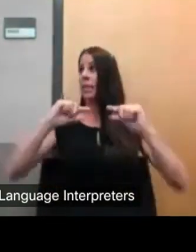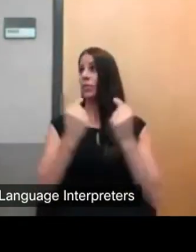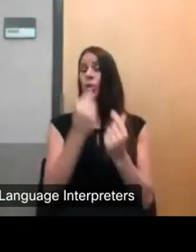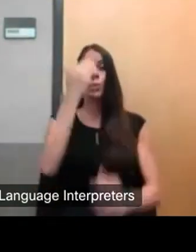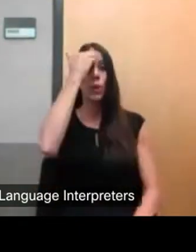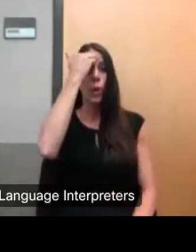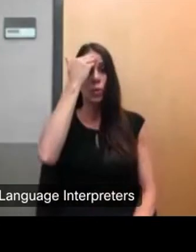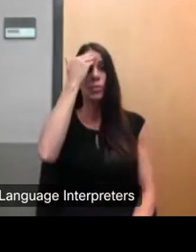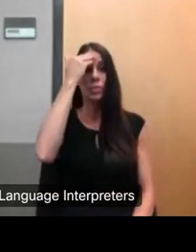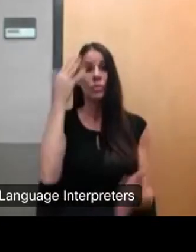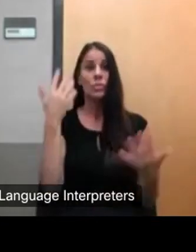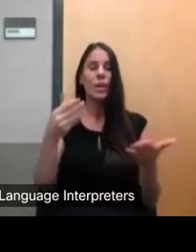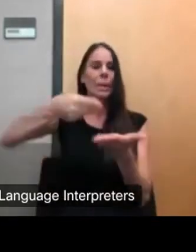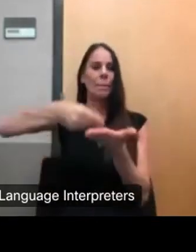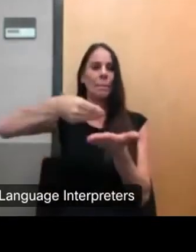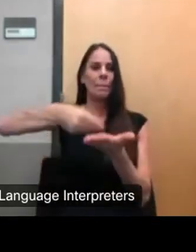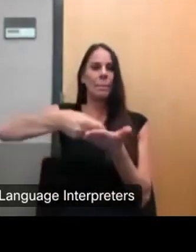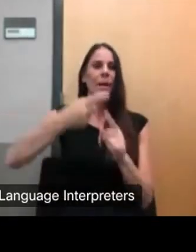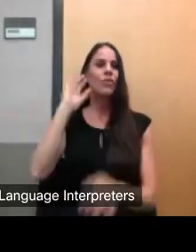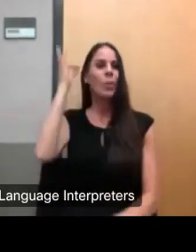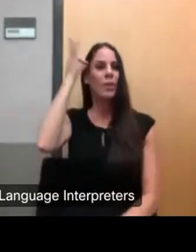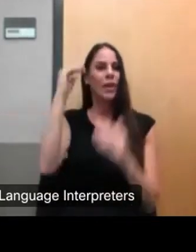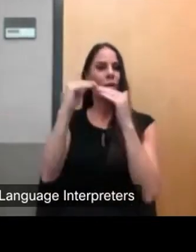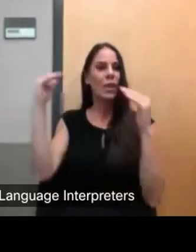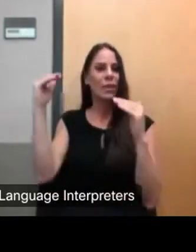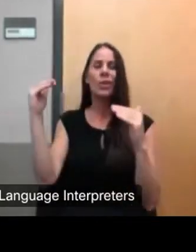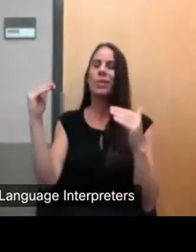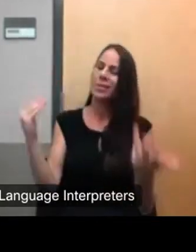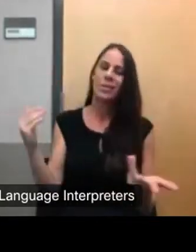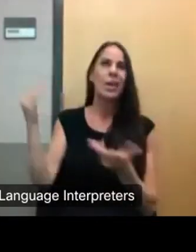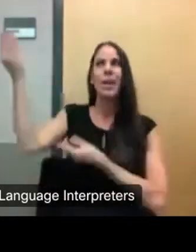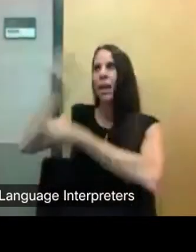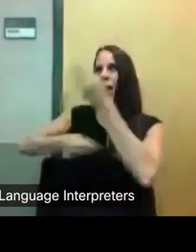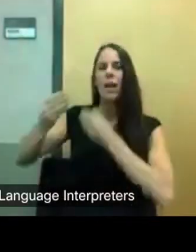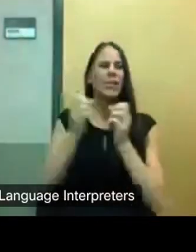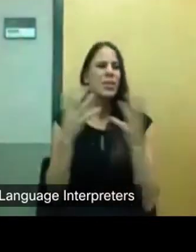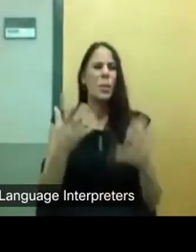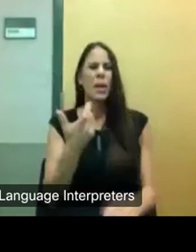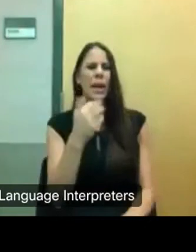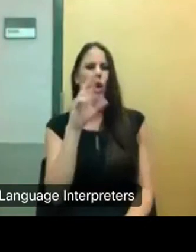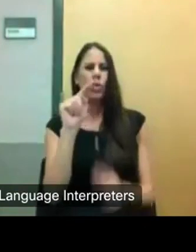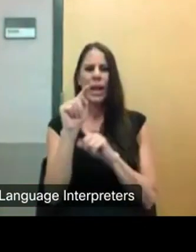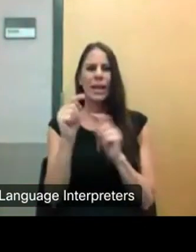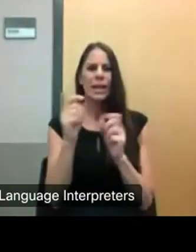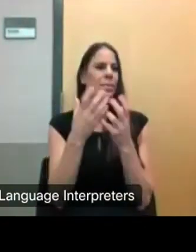Money I would say from the federal level, particularly was just kind of flowing in and out. There are so many grants and so many things going on. And so, particularly, I would